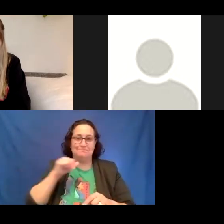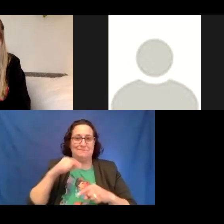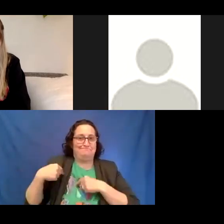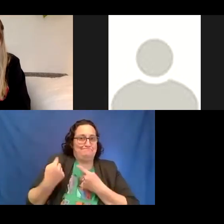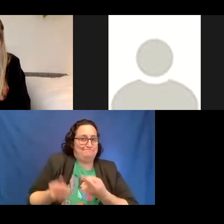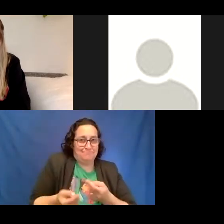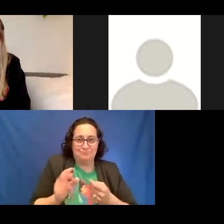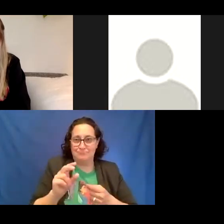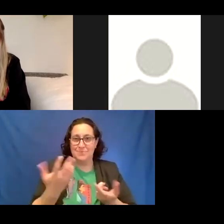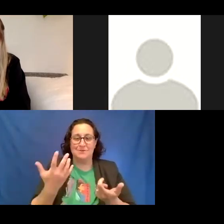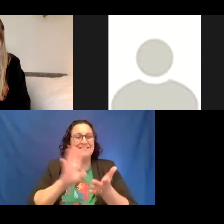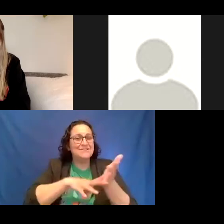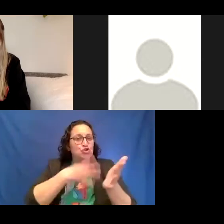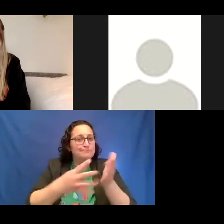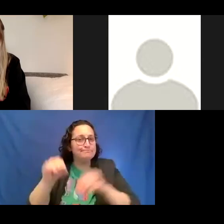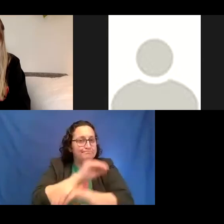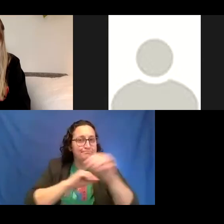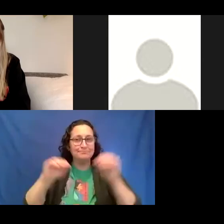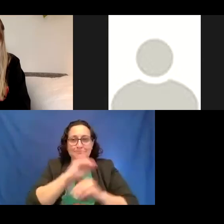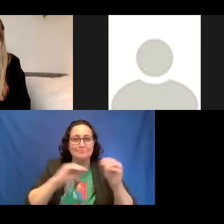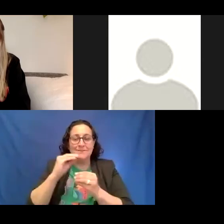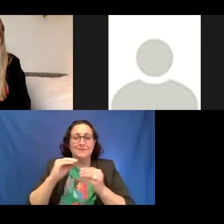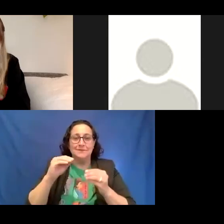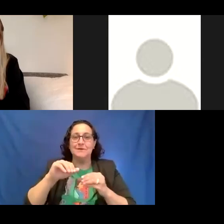Yeah, I taught that class a few years ago it's not been an ongoing course--